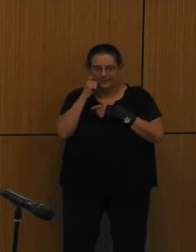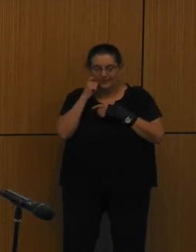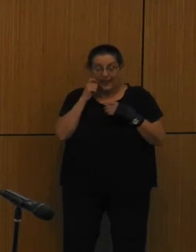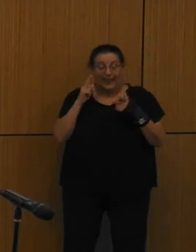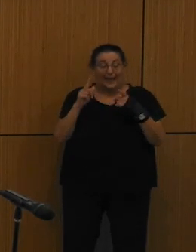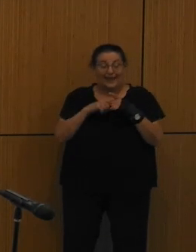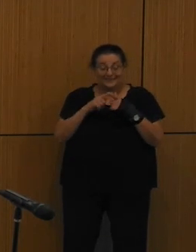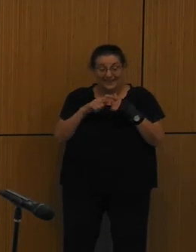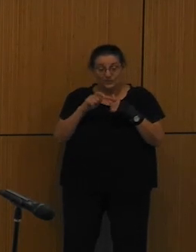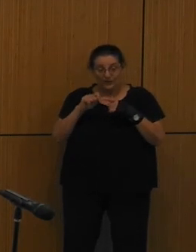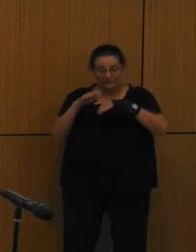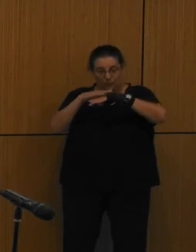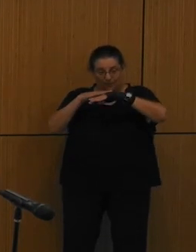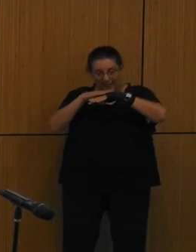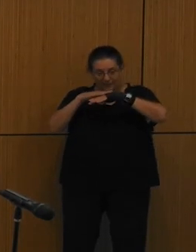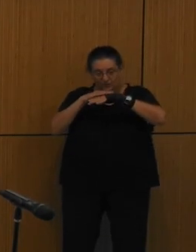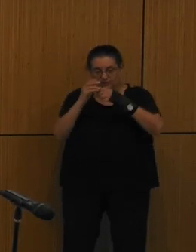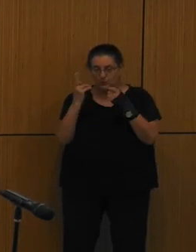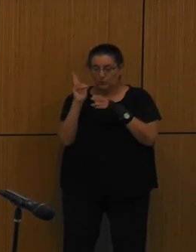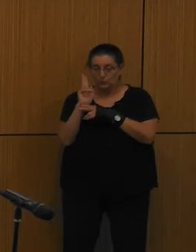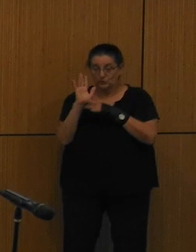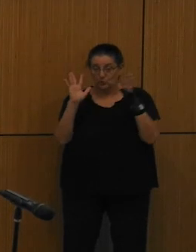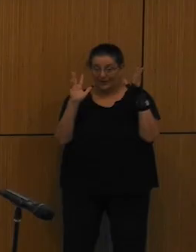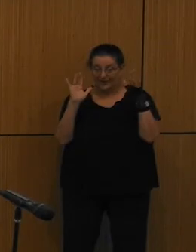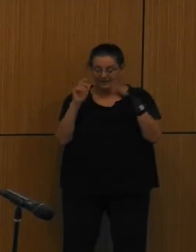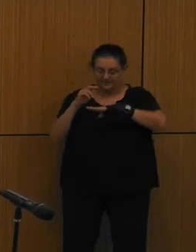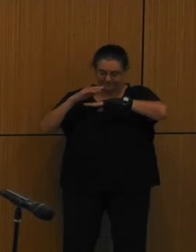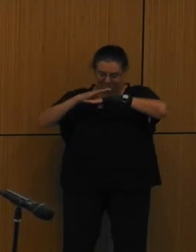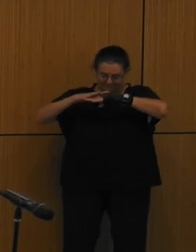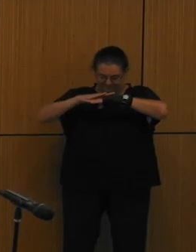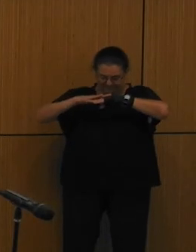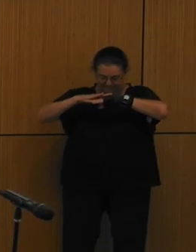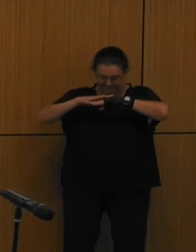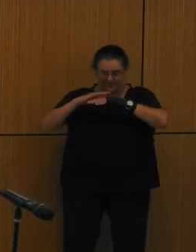by polishing it by hand on a glass plate with, with, different sized grits.